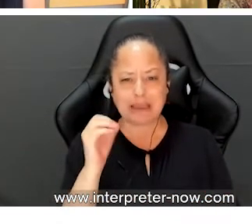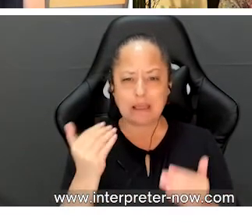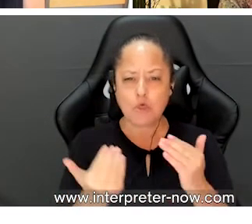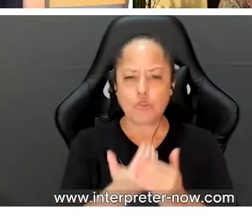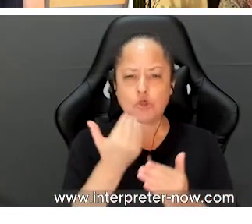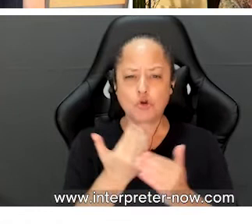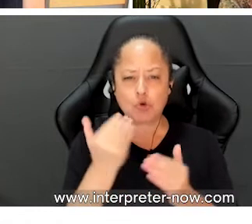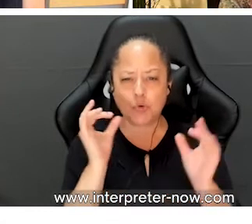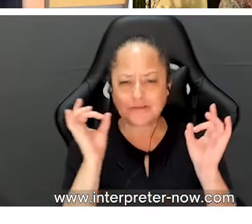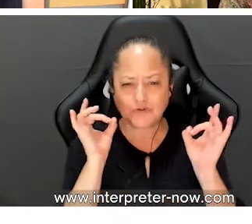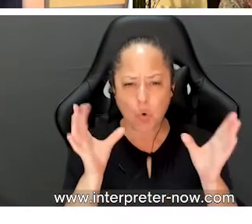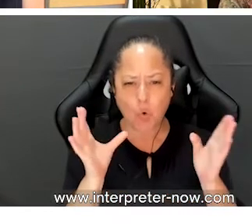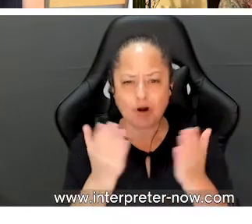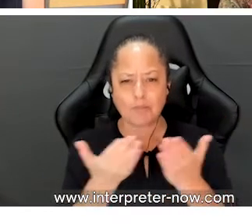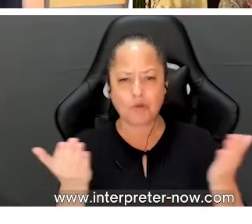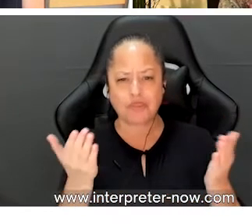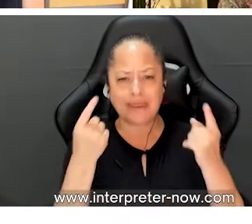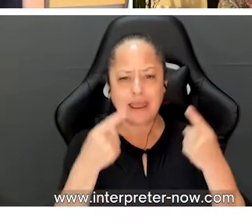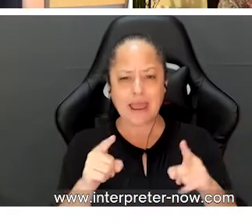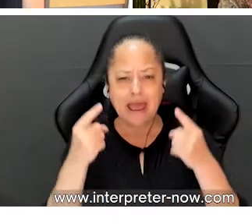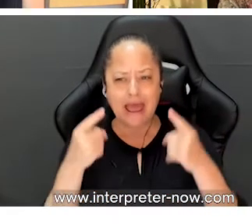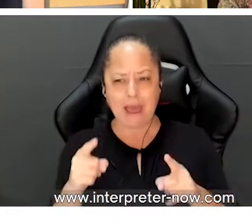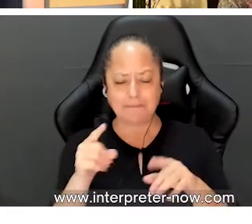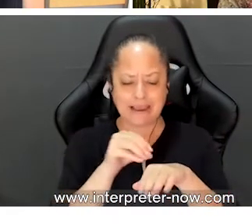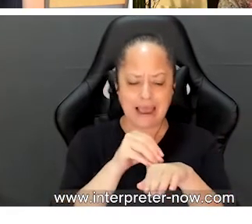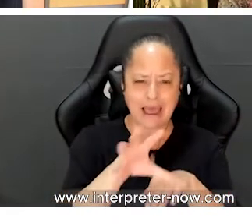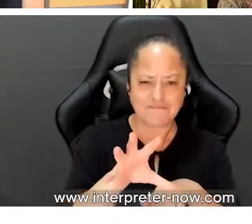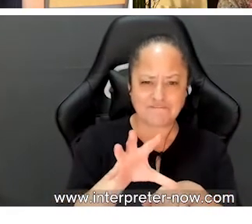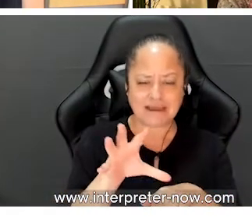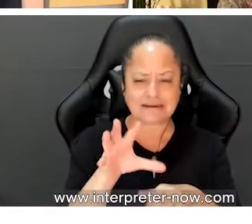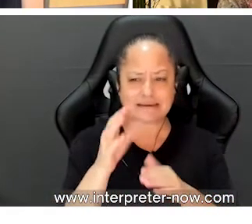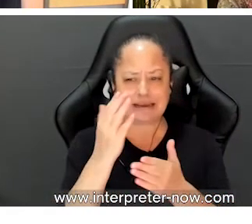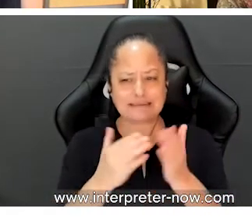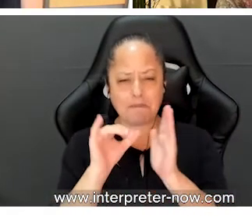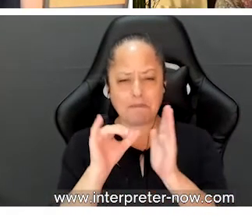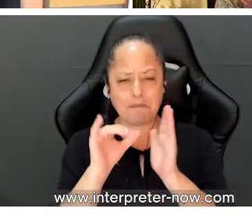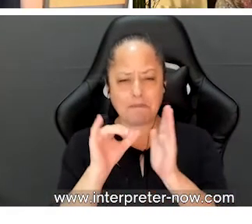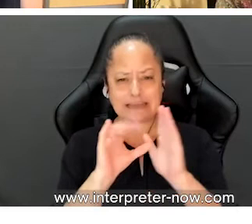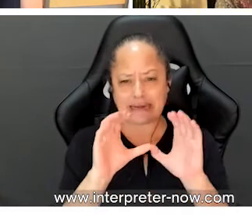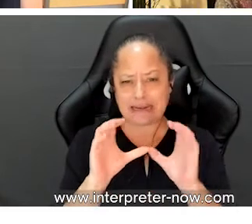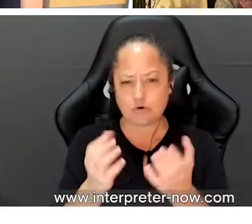horrible thing that is happening that is affecting a certain identity group.